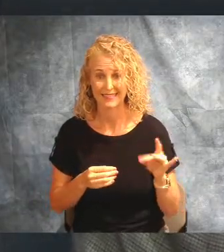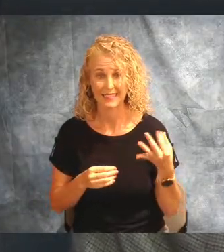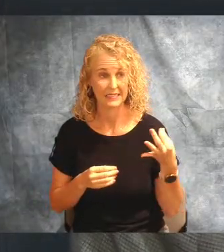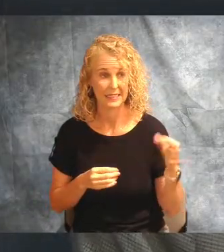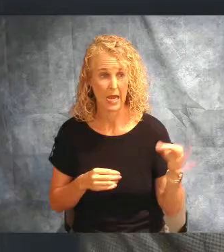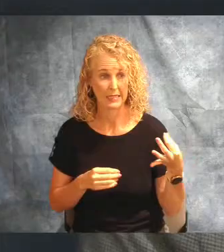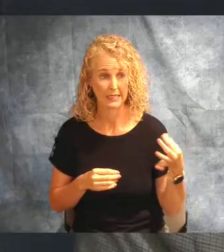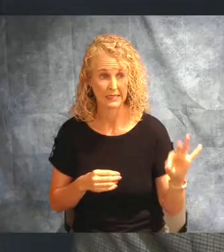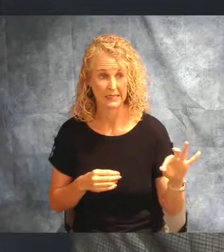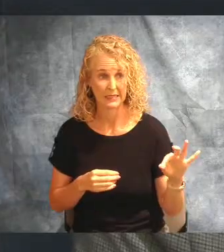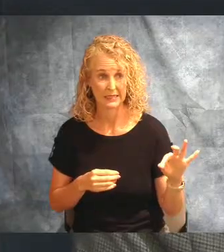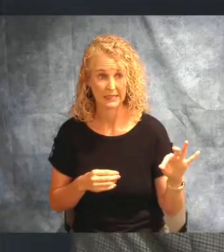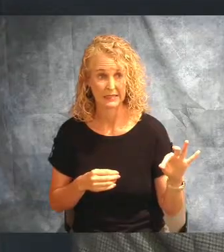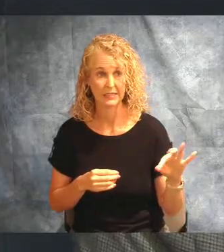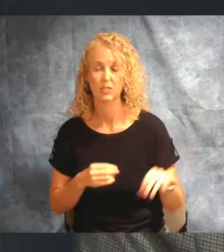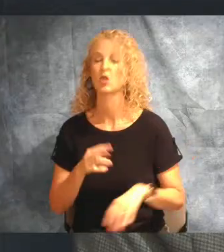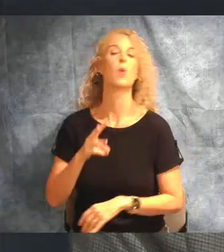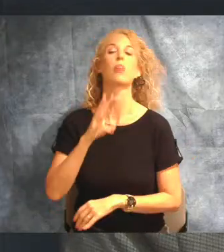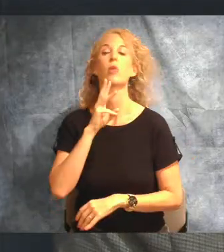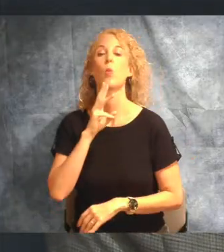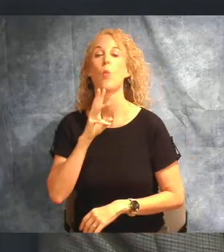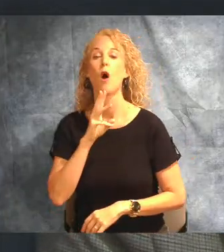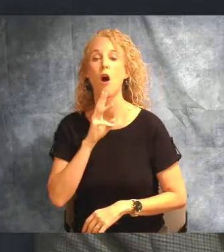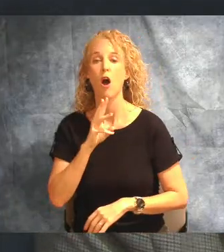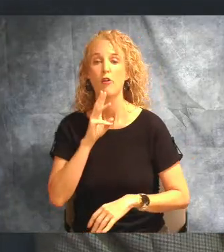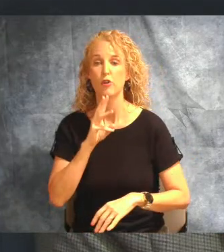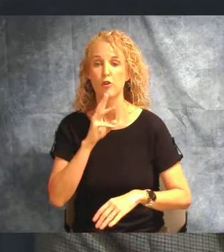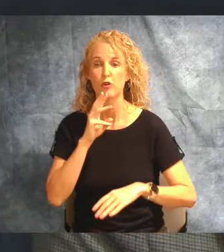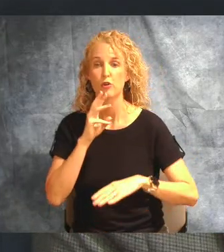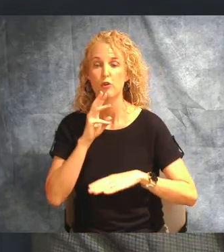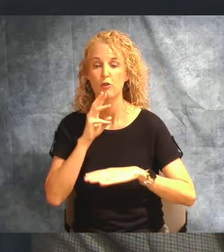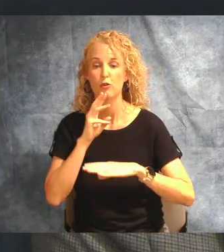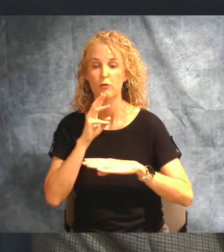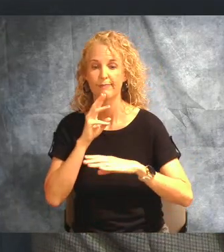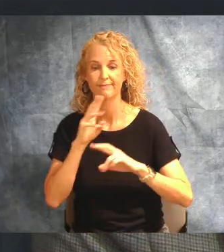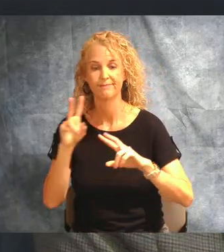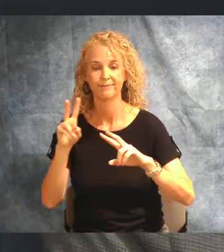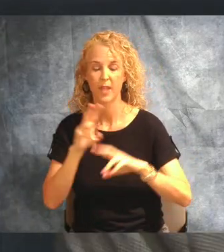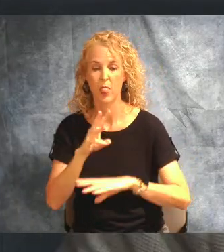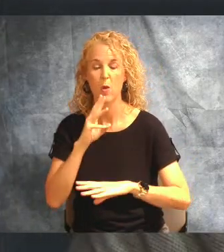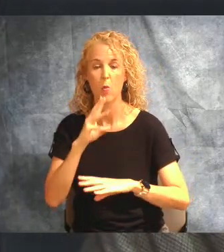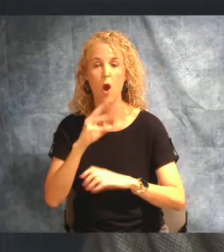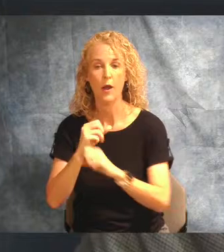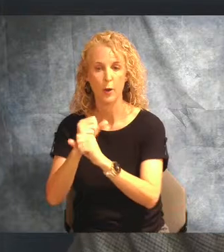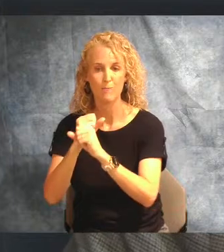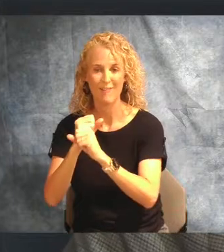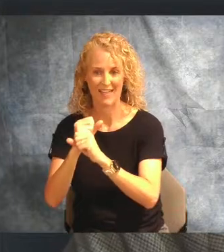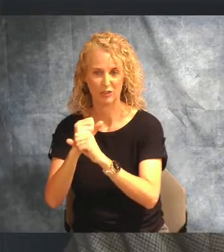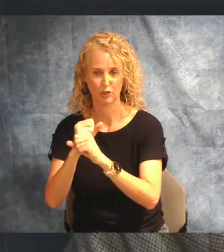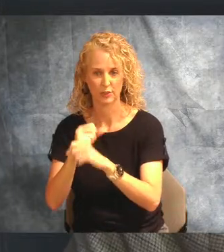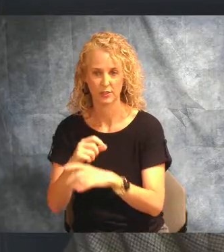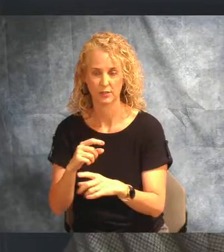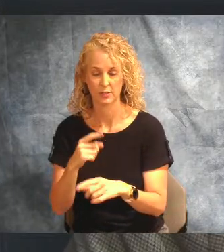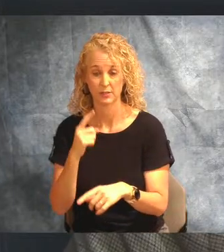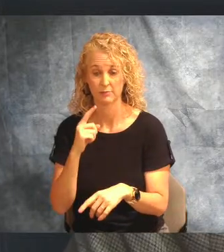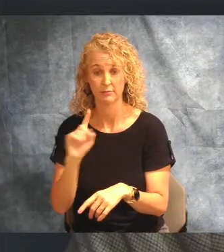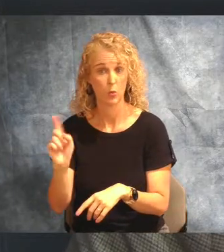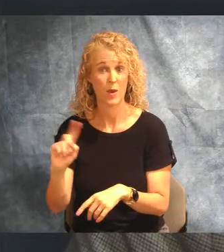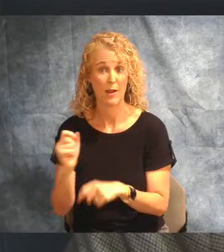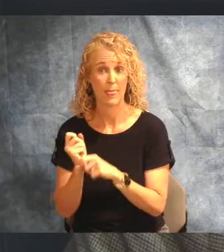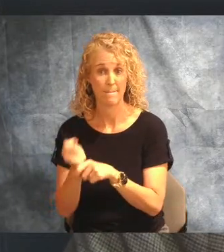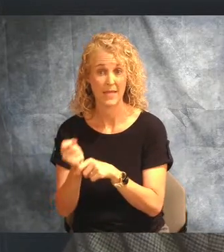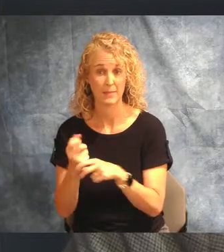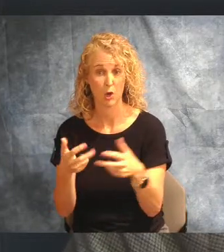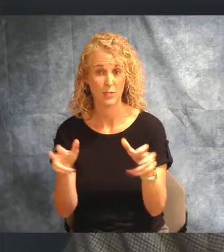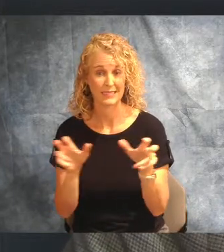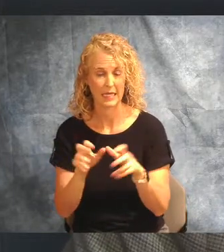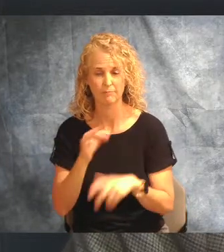The waterproofing at Great American Ballpark. Is this work able to be done during the season or